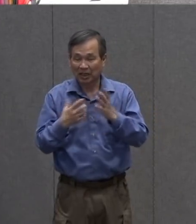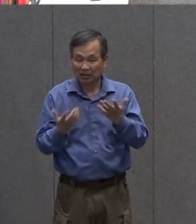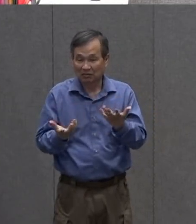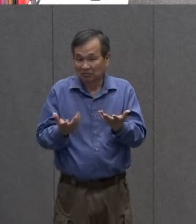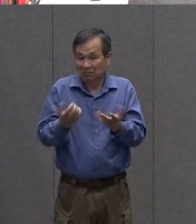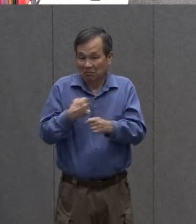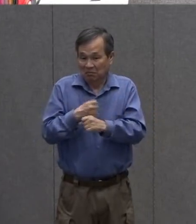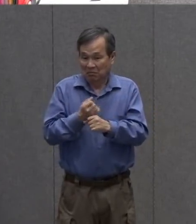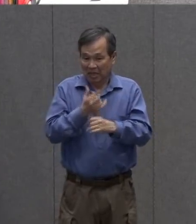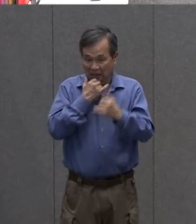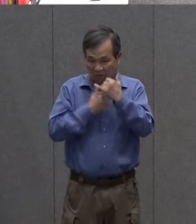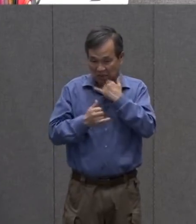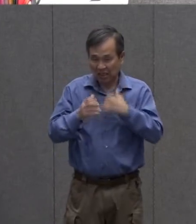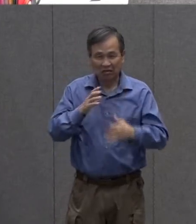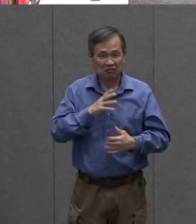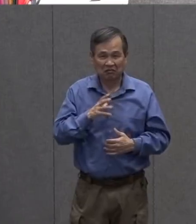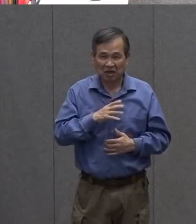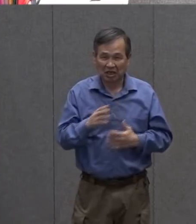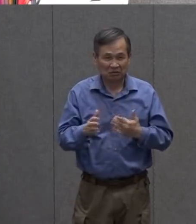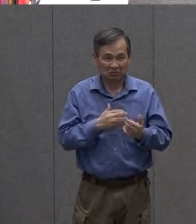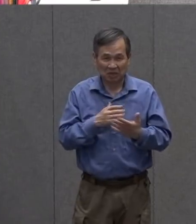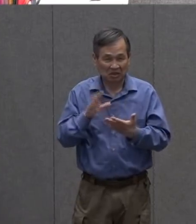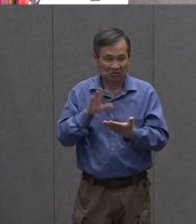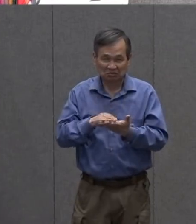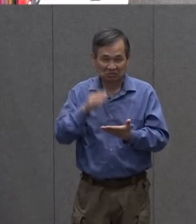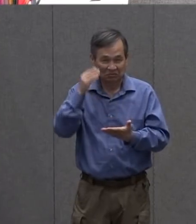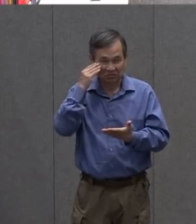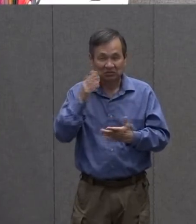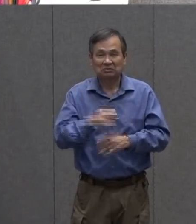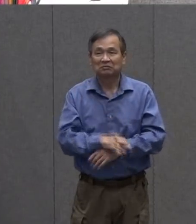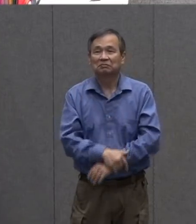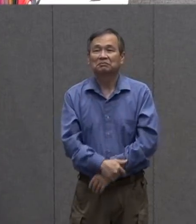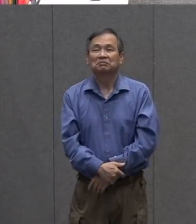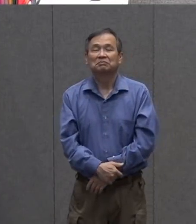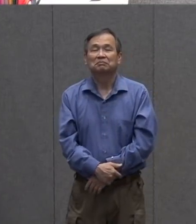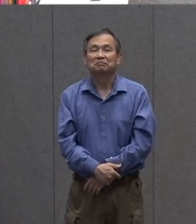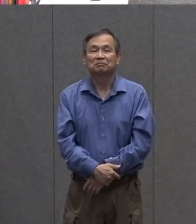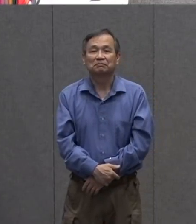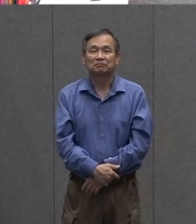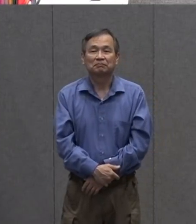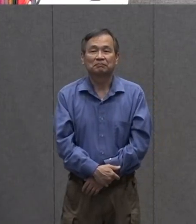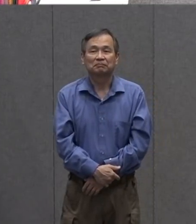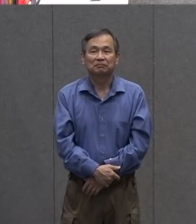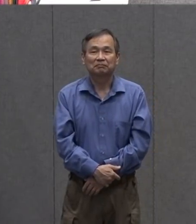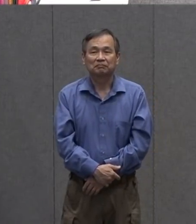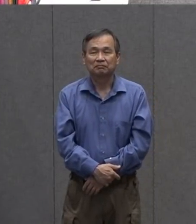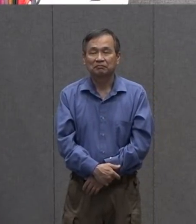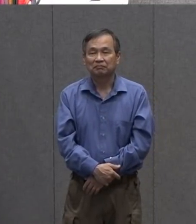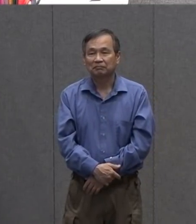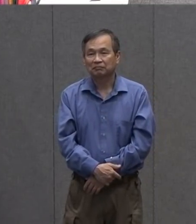Just like everything else in life. That's okay, don't get mad at yourself. But essentially what you want is to be able